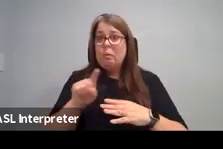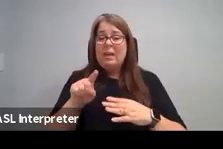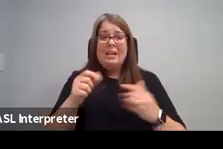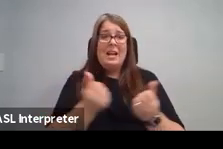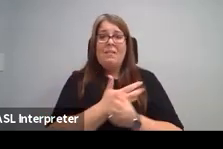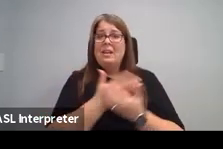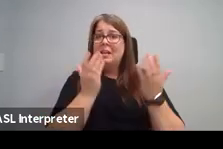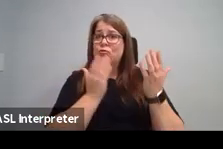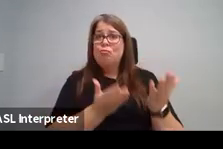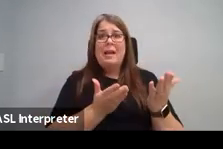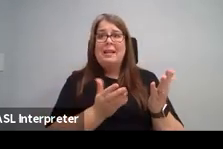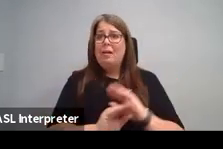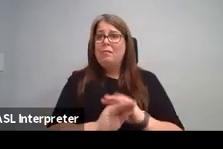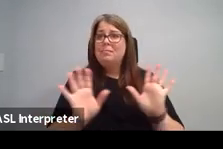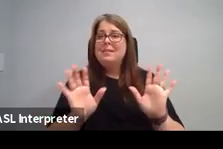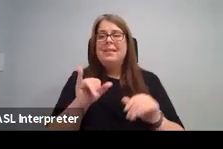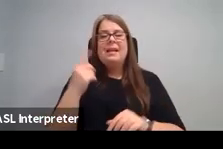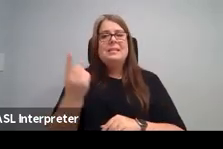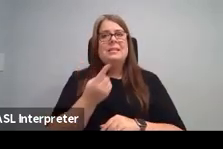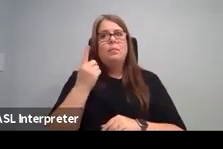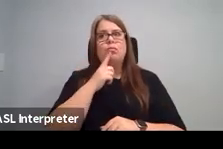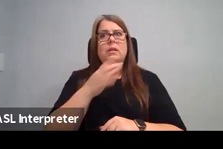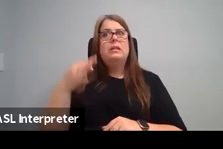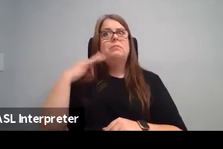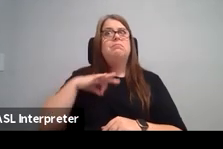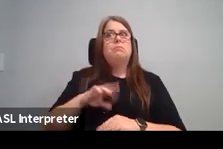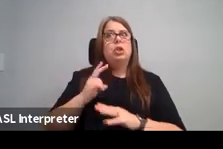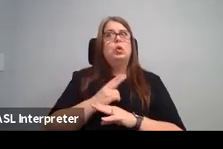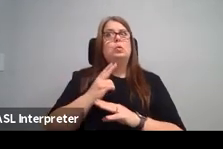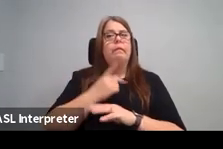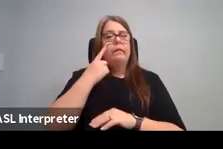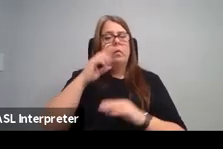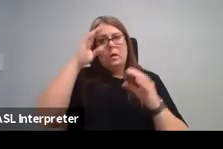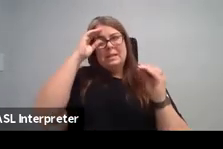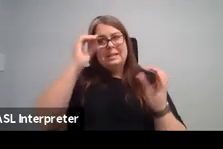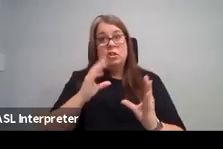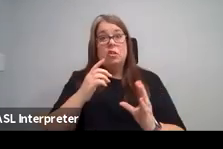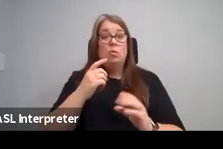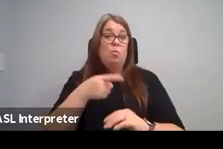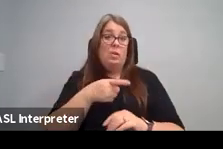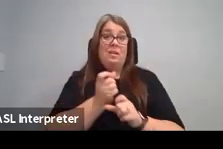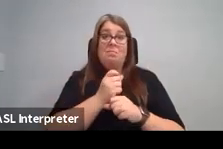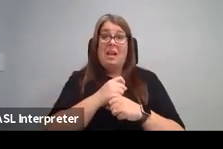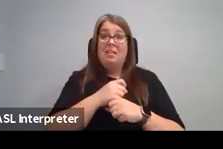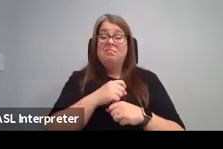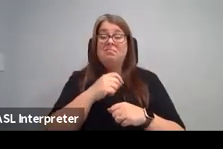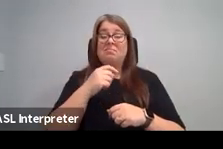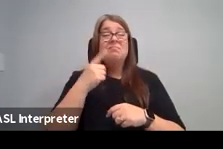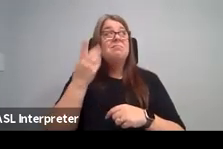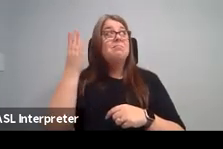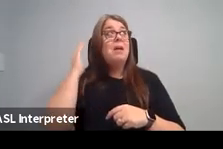Allison Frenzel : So that was something that we know has been really useful to teachers. This was established in March and it's been widely used. Okay, thank you.